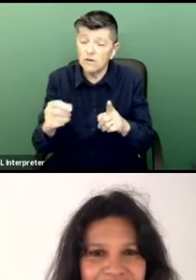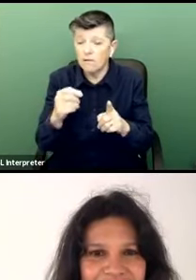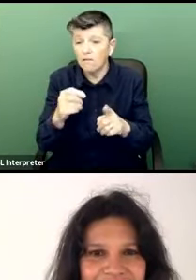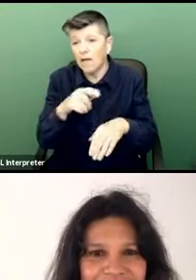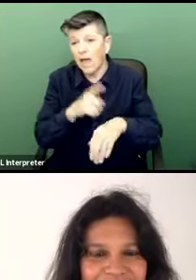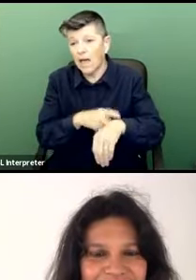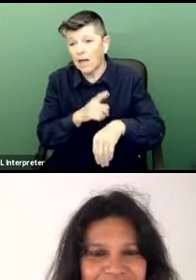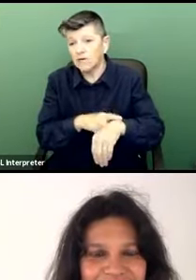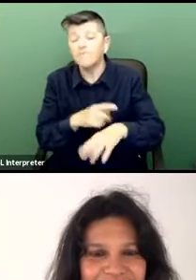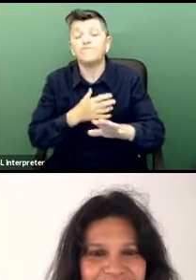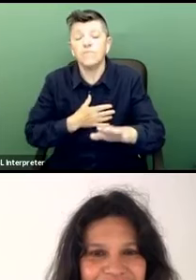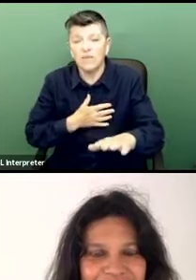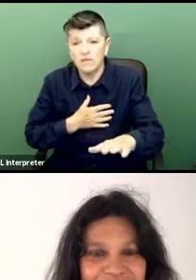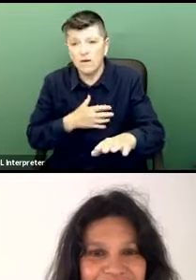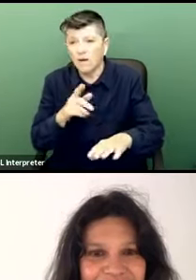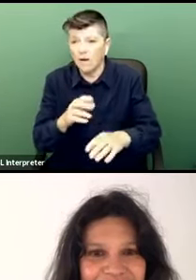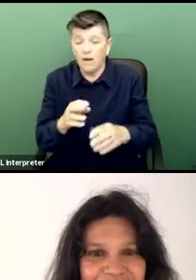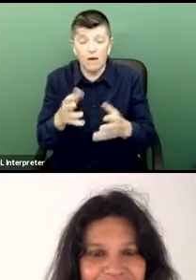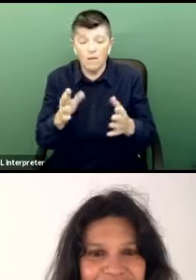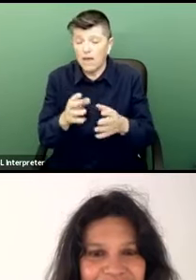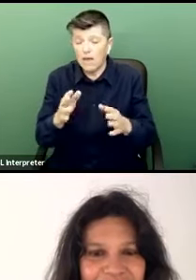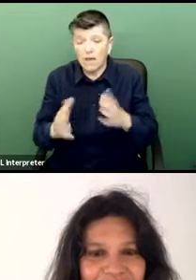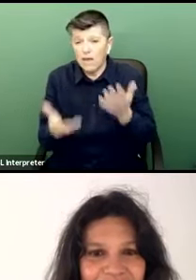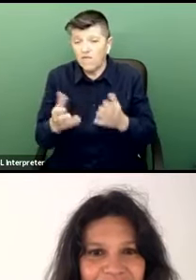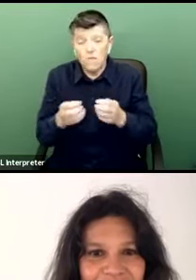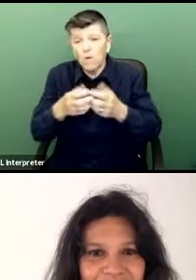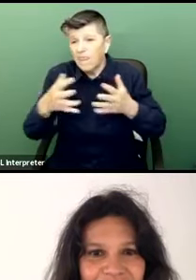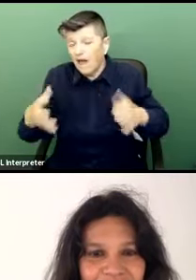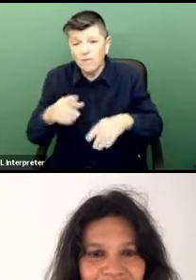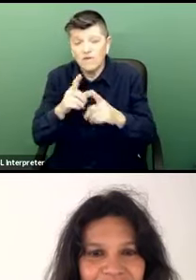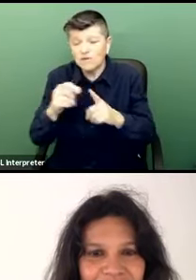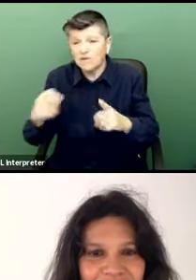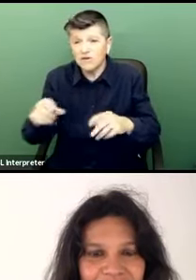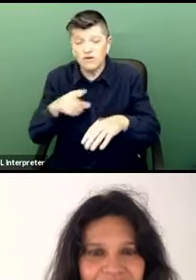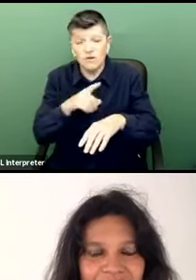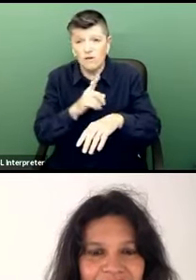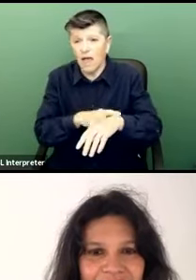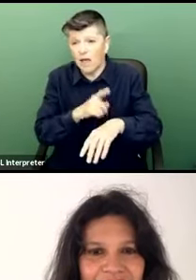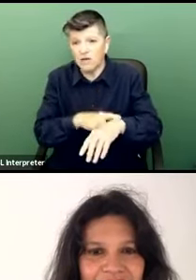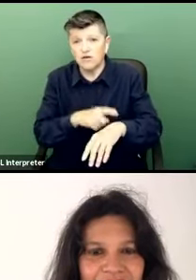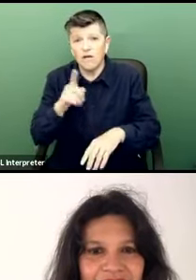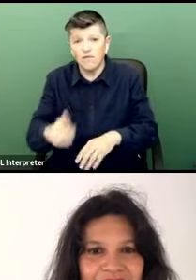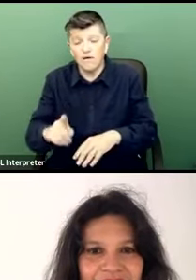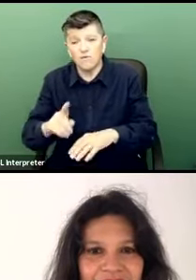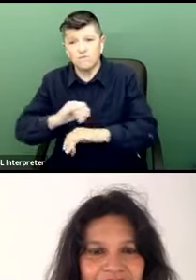takes away power from ordinary people but that's